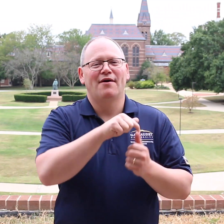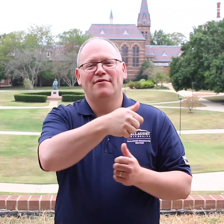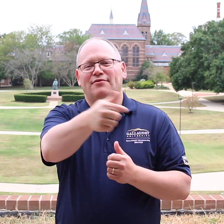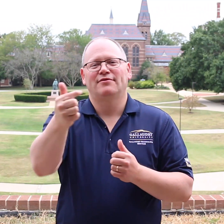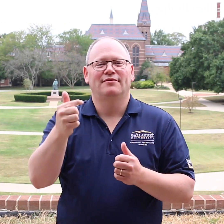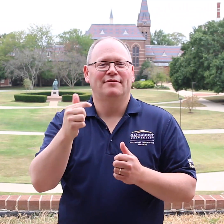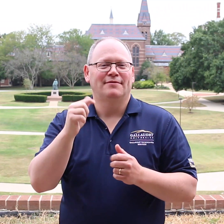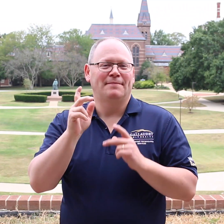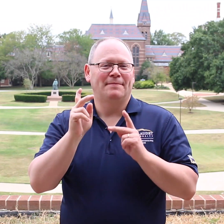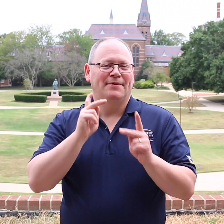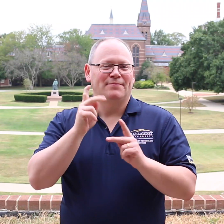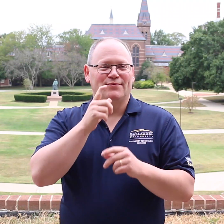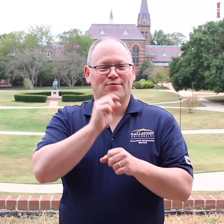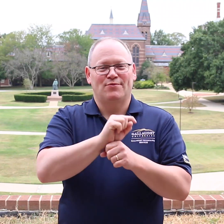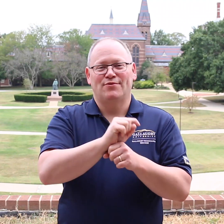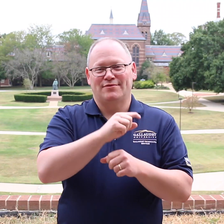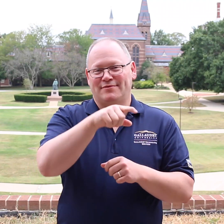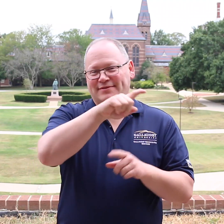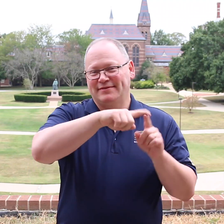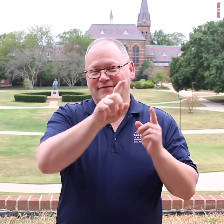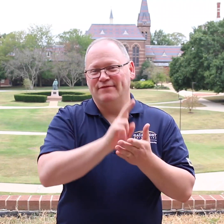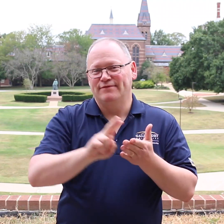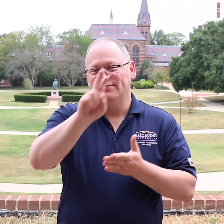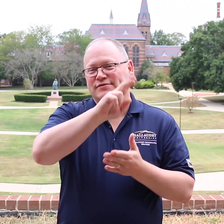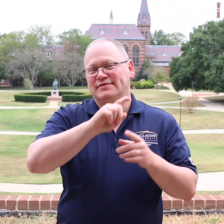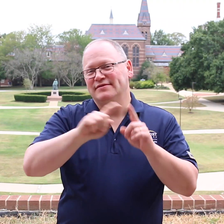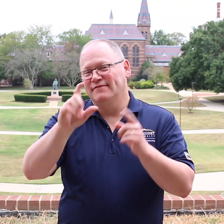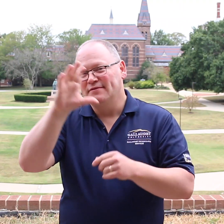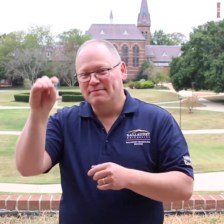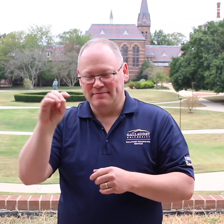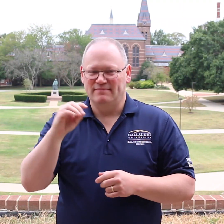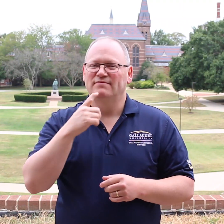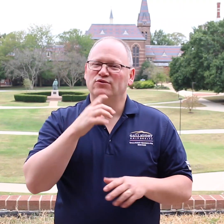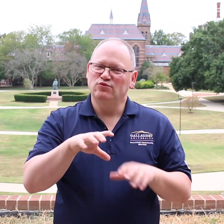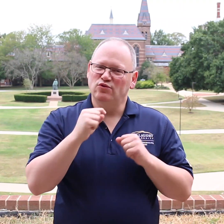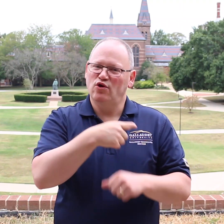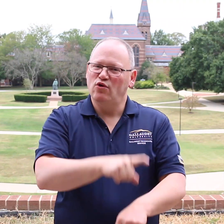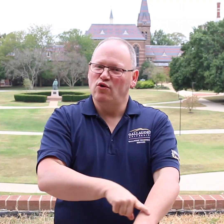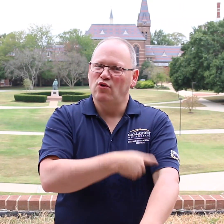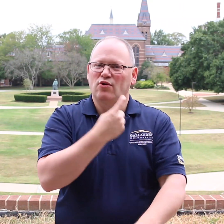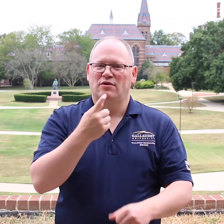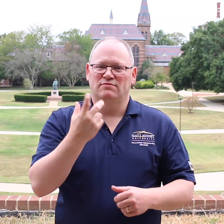also we had conversations with other individuals who work at different universities and different companies.